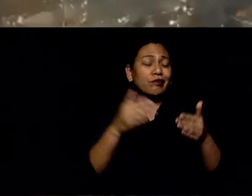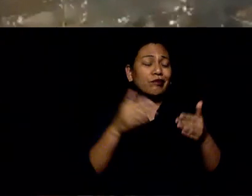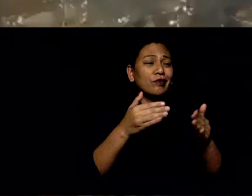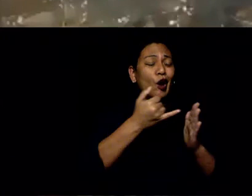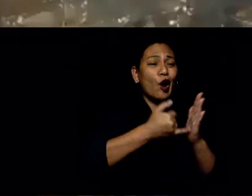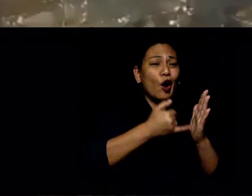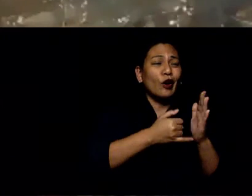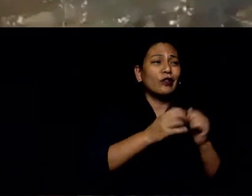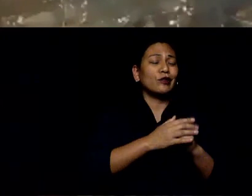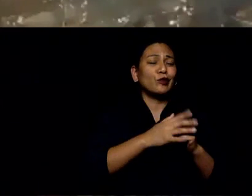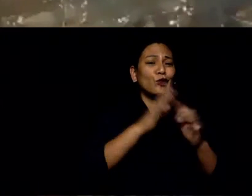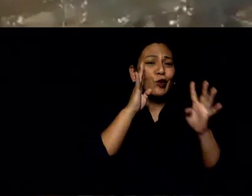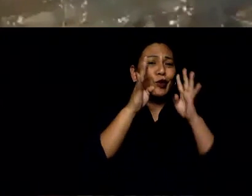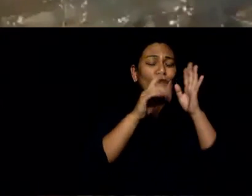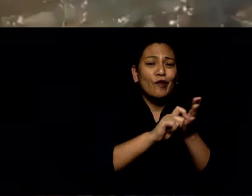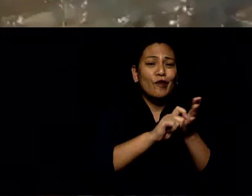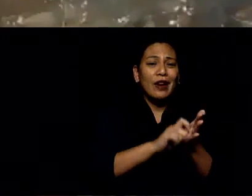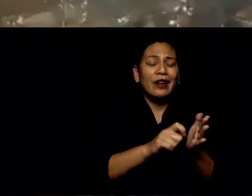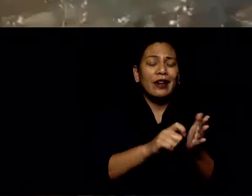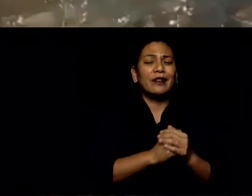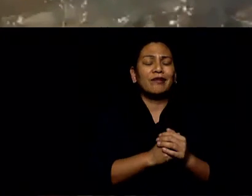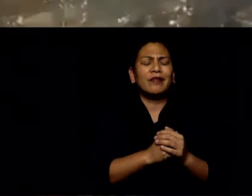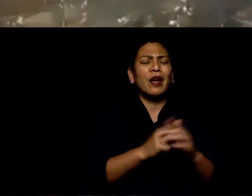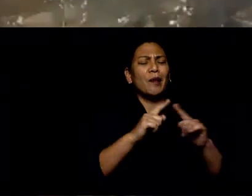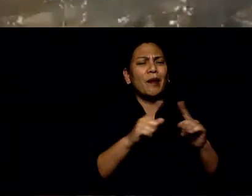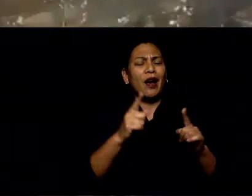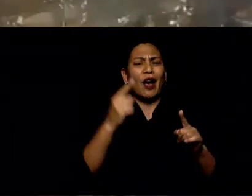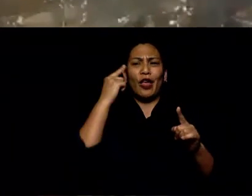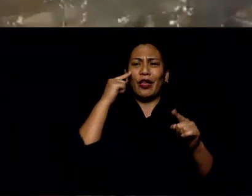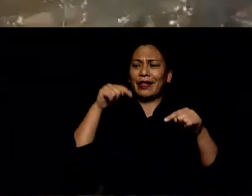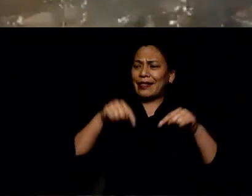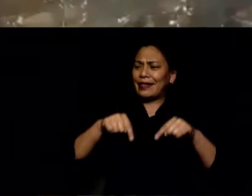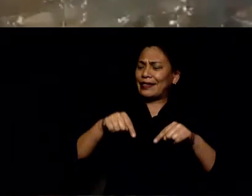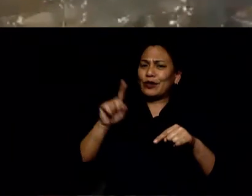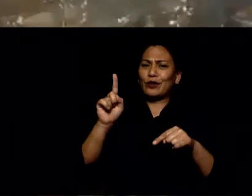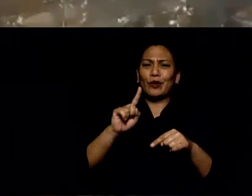But, uh, I just felt that this was a place where I could have the most leverage